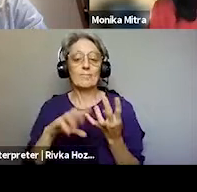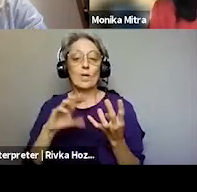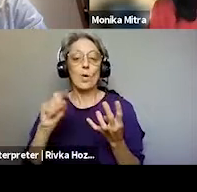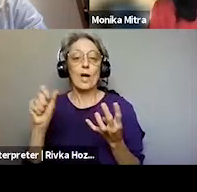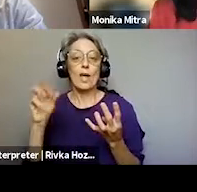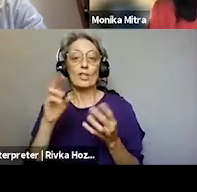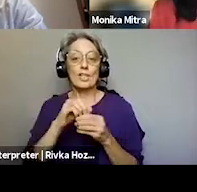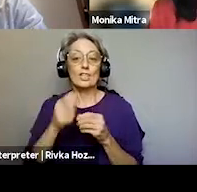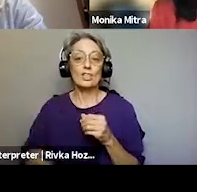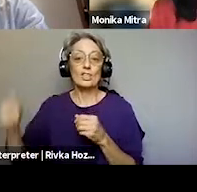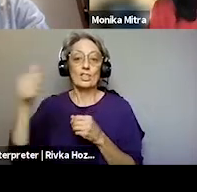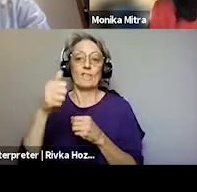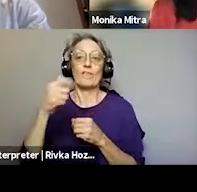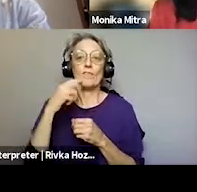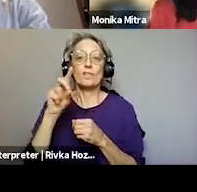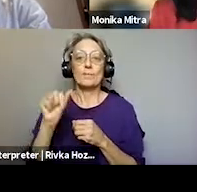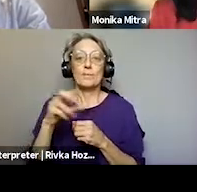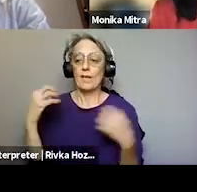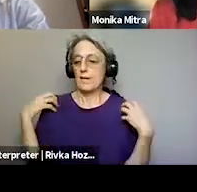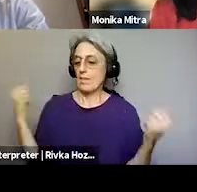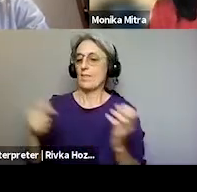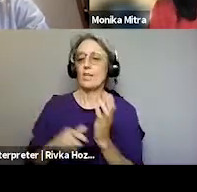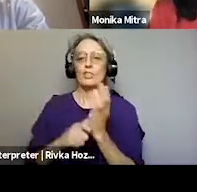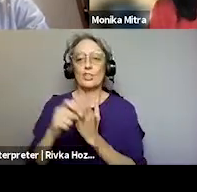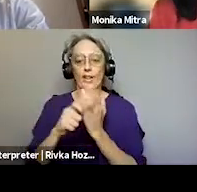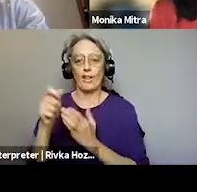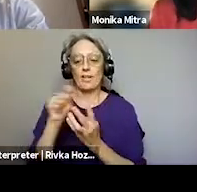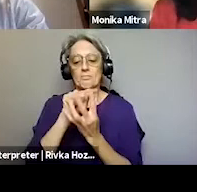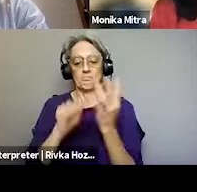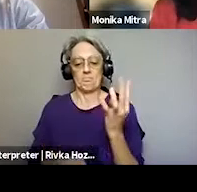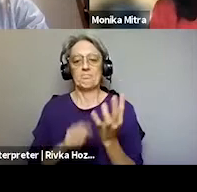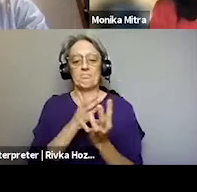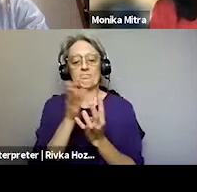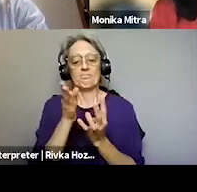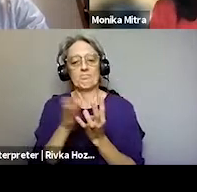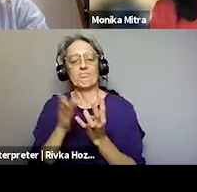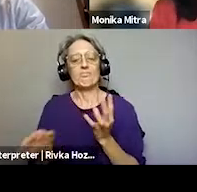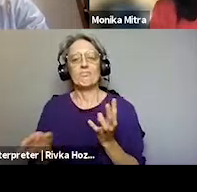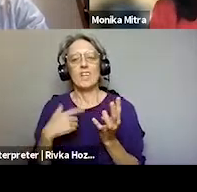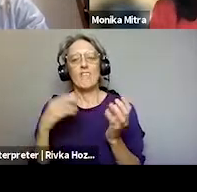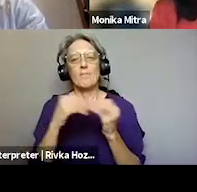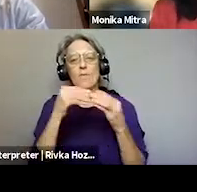of the Disability and Health Journal. That’s a very brief list of her many, many roles.